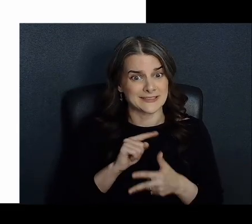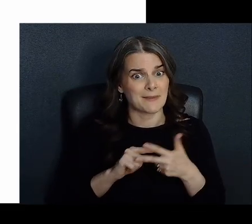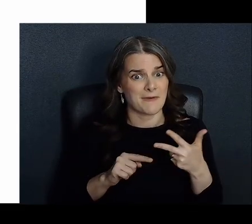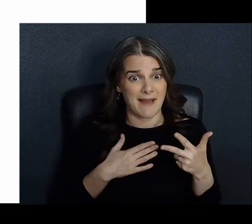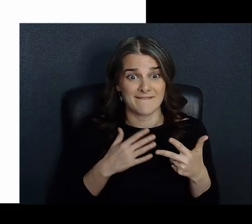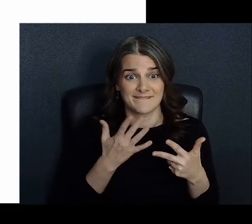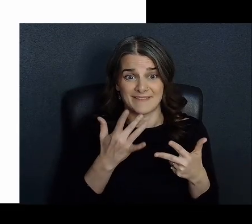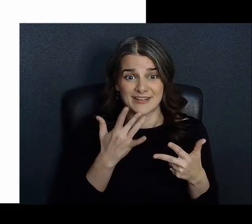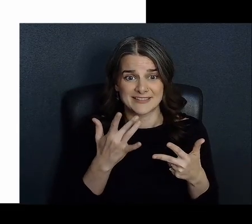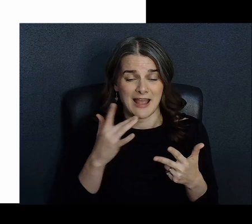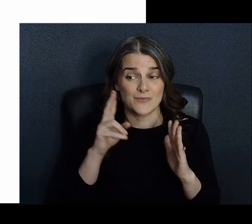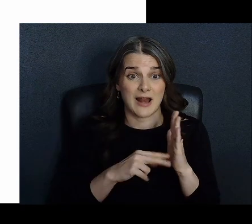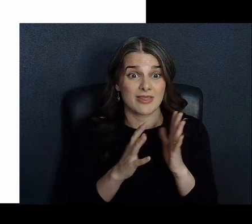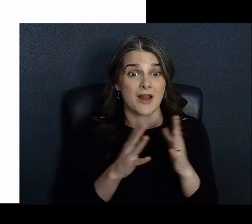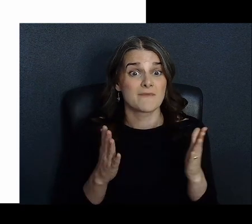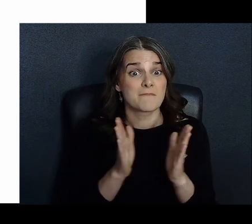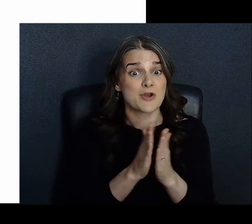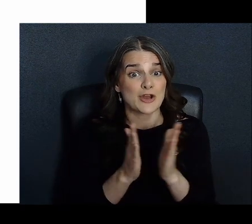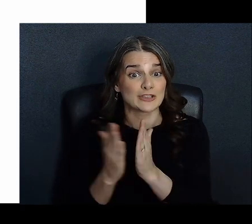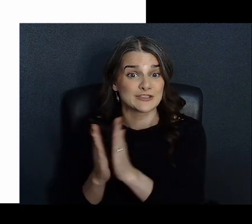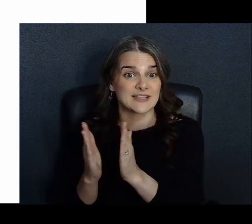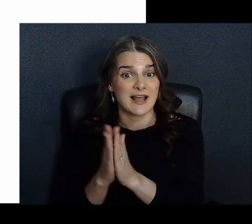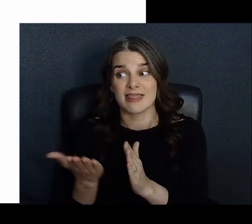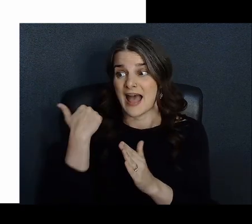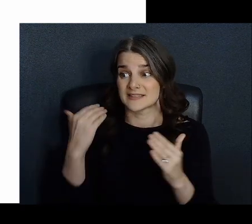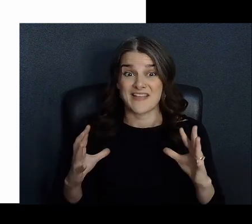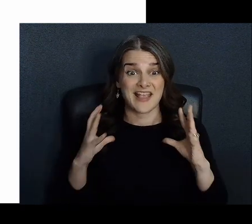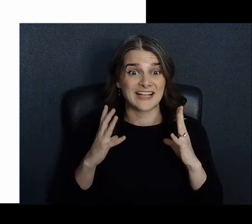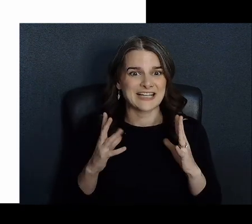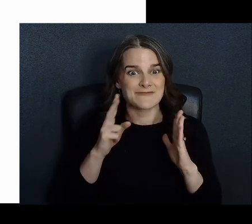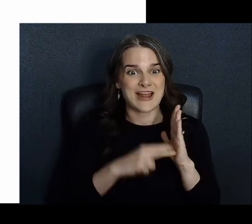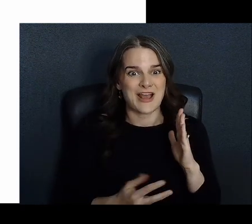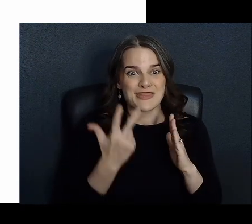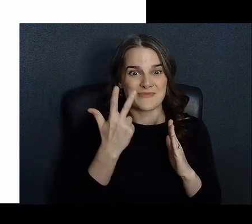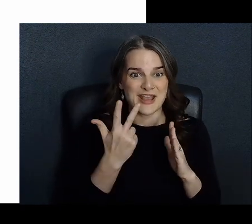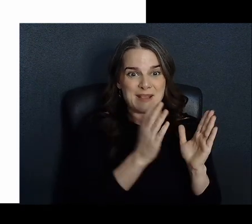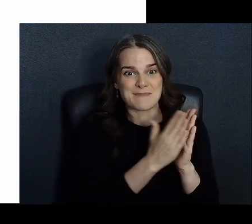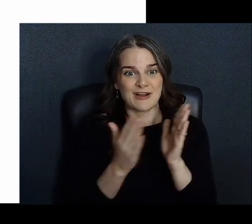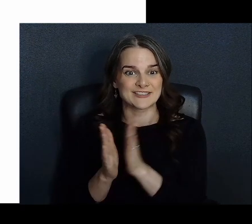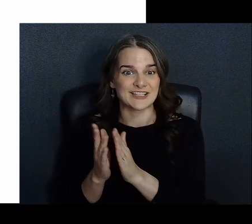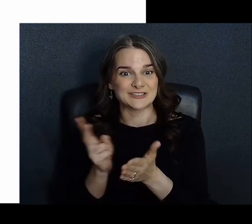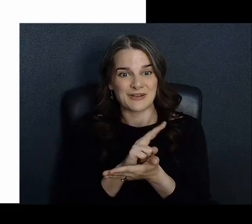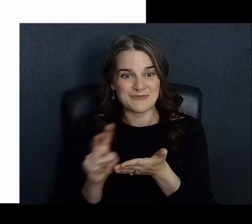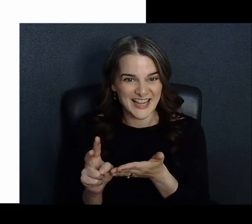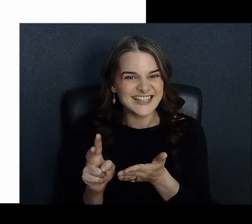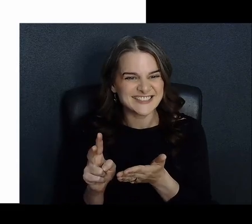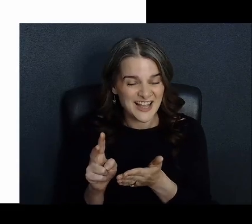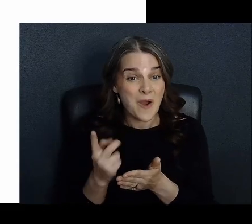On my last vacation, I read three books in two weeks. One was 17 hours long. So I do like to use these players.